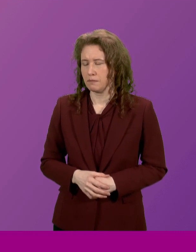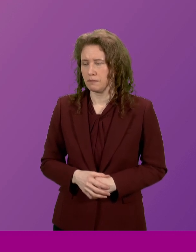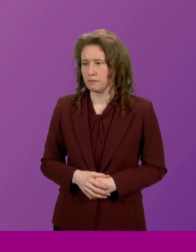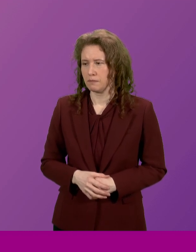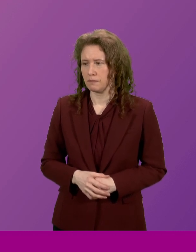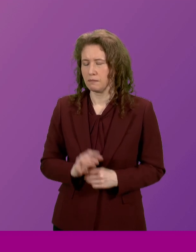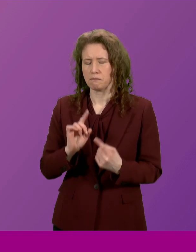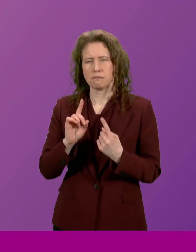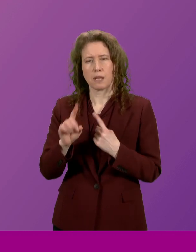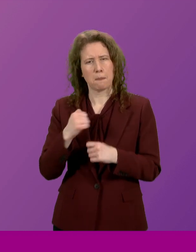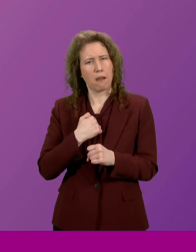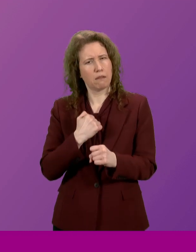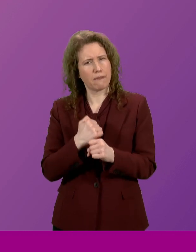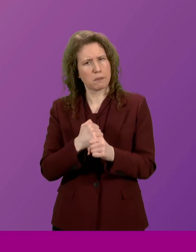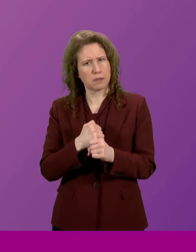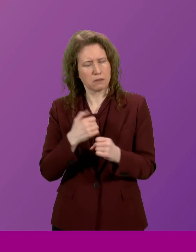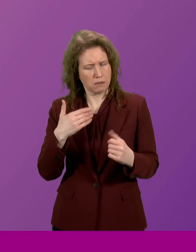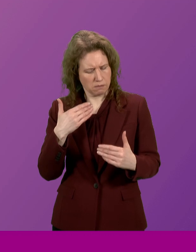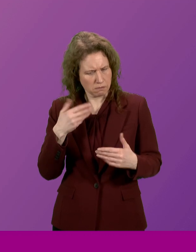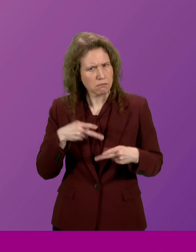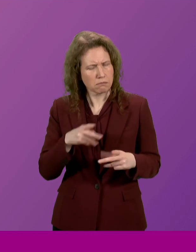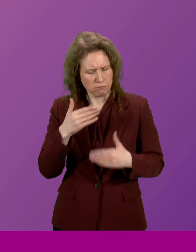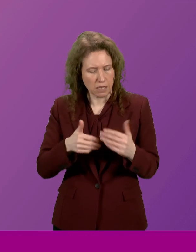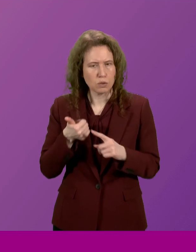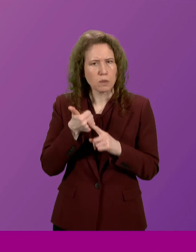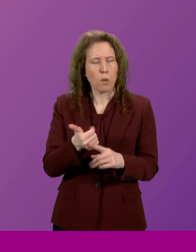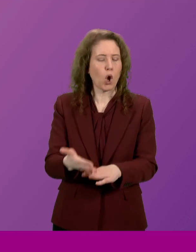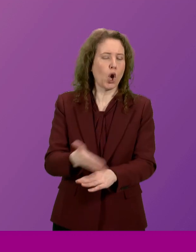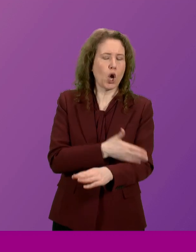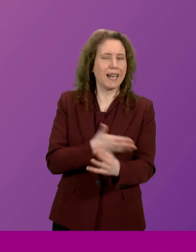My Government follows an approach that is designed to support early intervention to